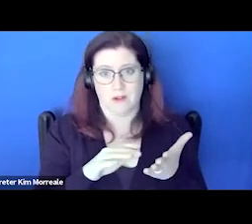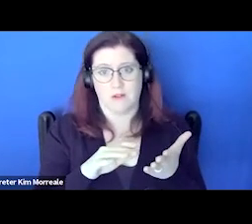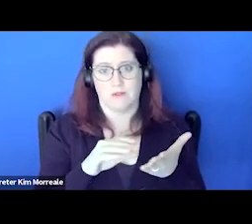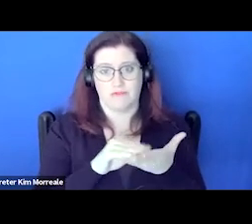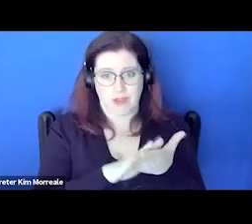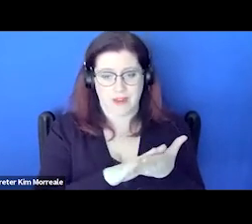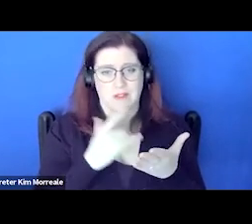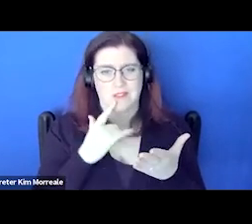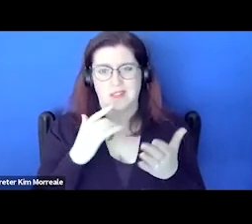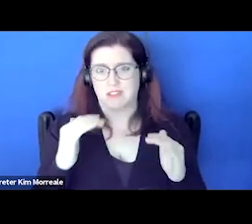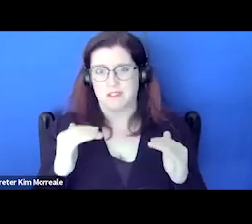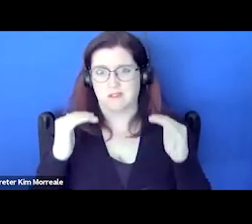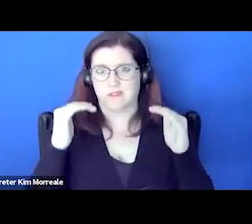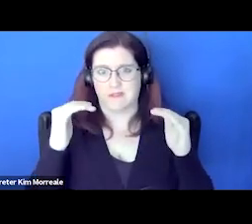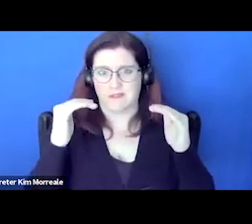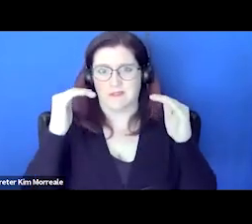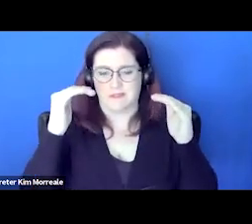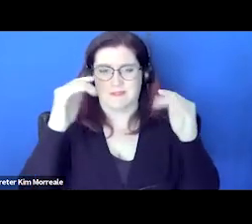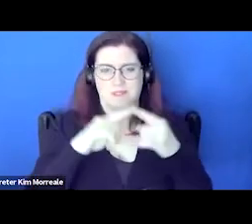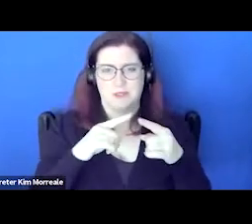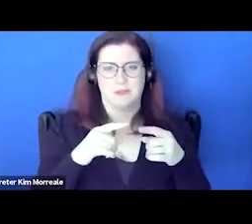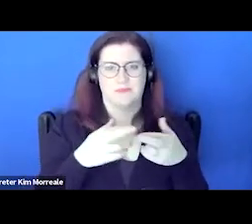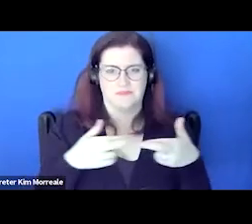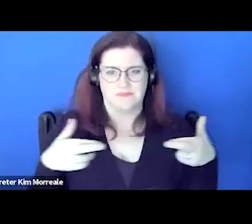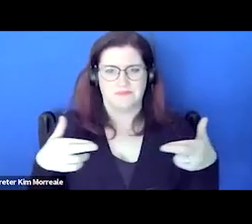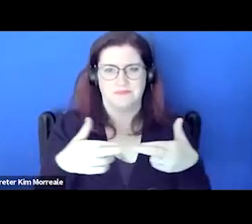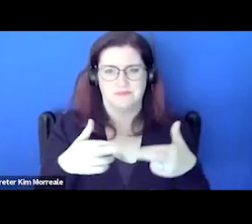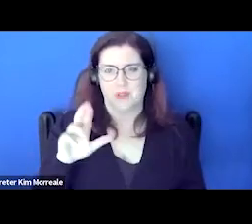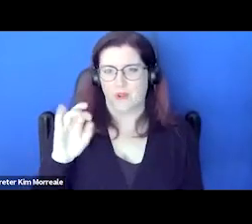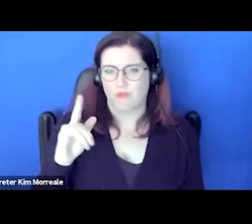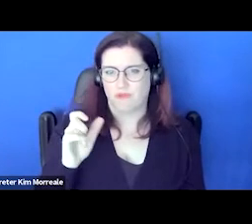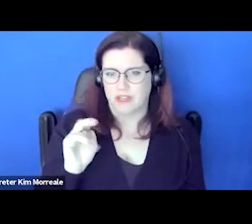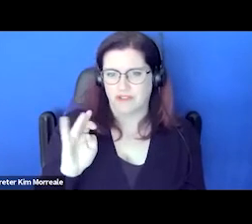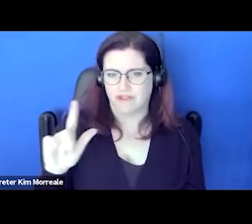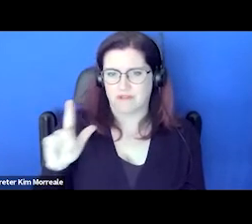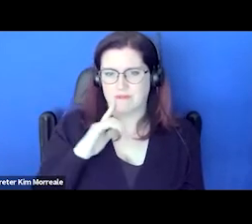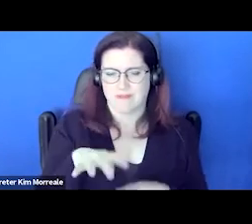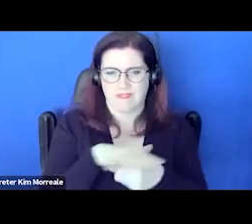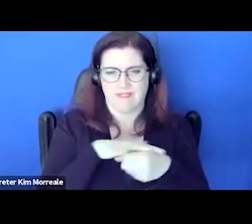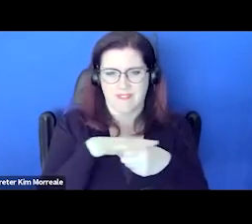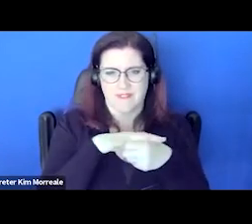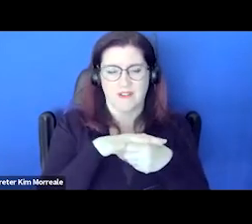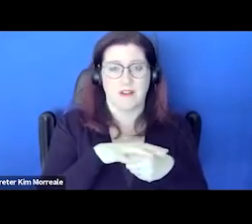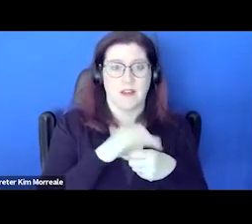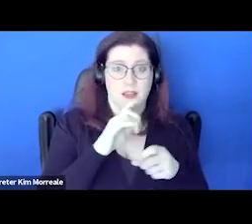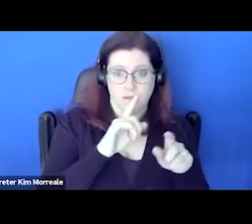and it ended up at the regional level. And just like Kim said, if you just go to the different websites